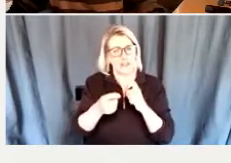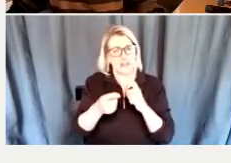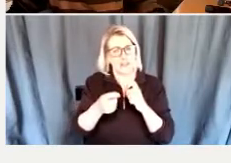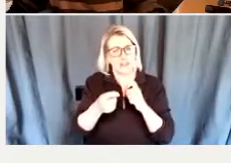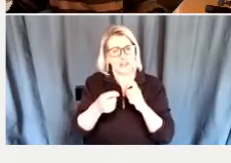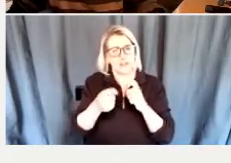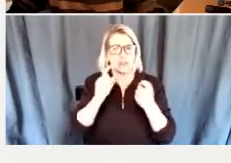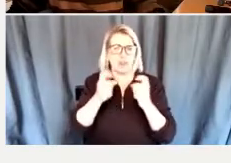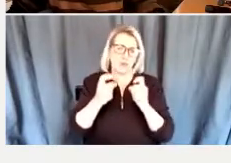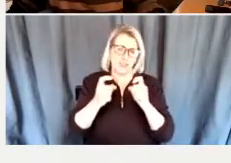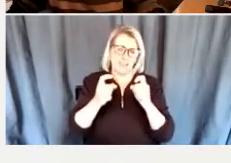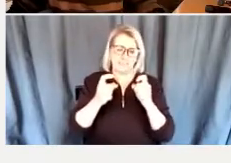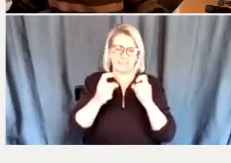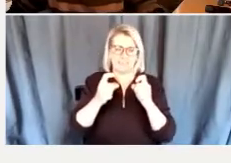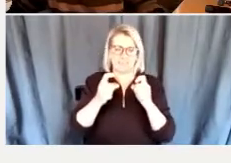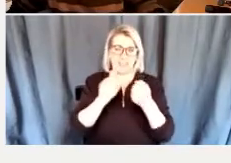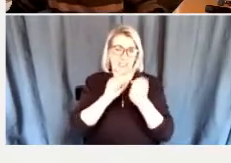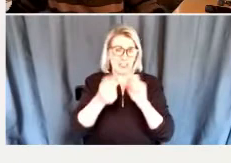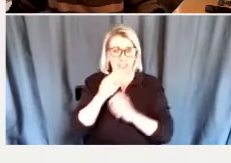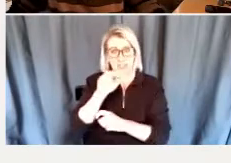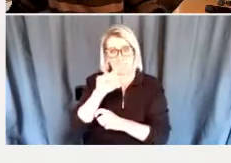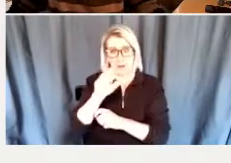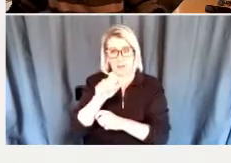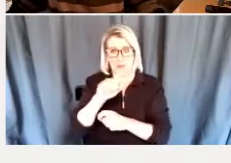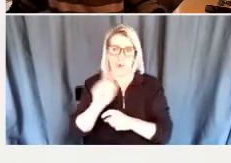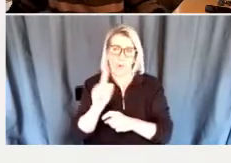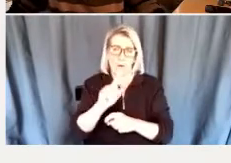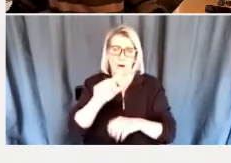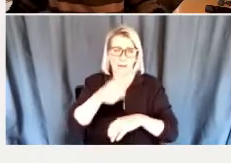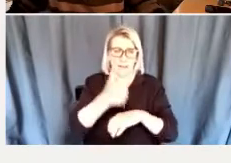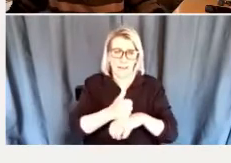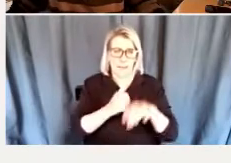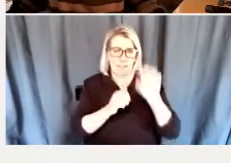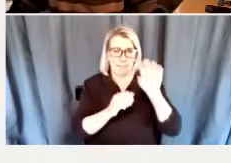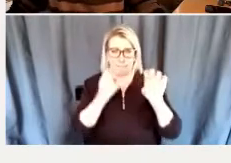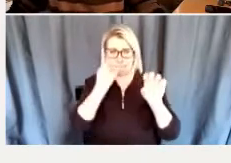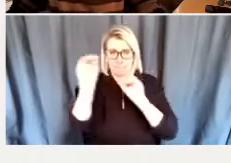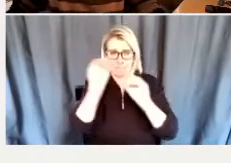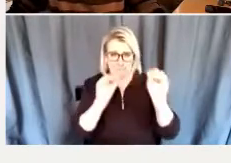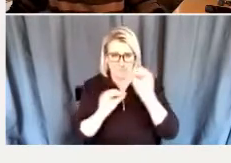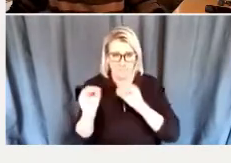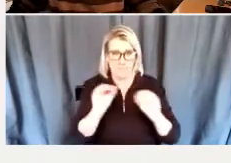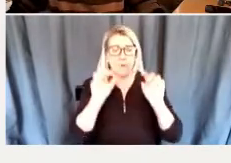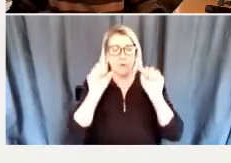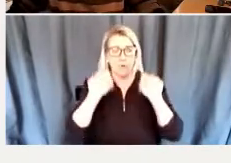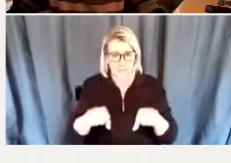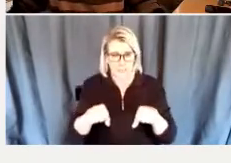can change the placement of the module, 14:21:15 to do that we just drag it wherever